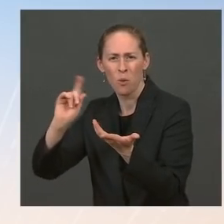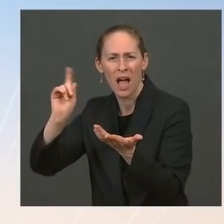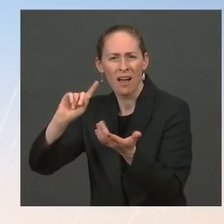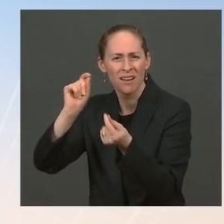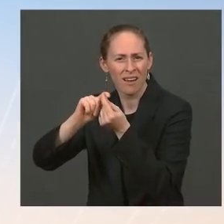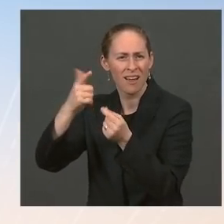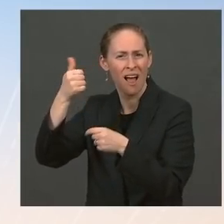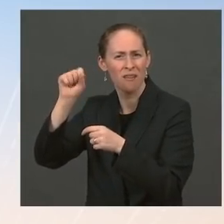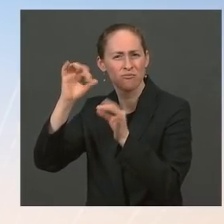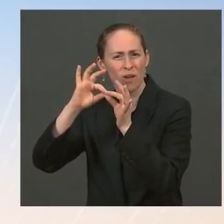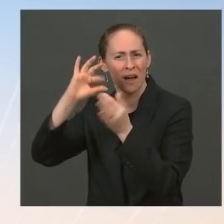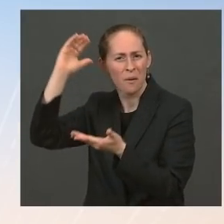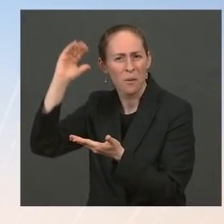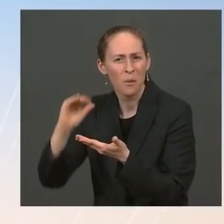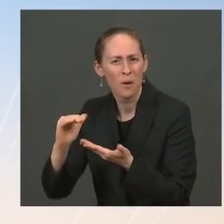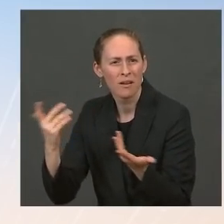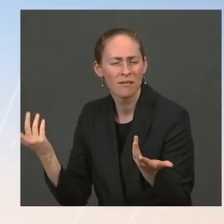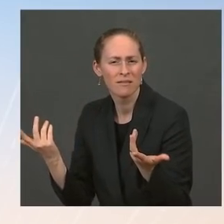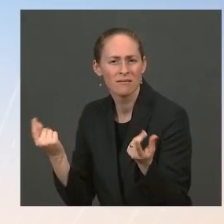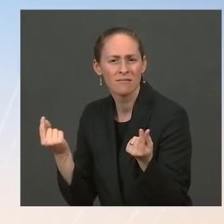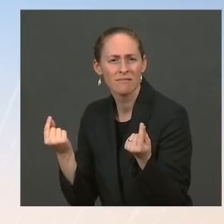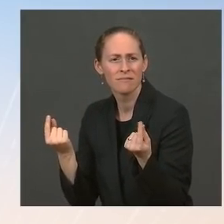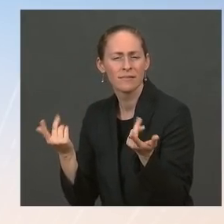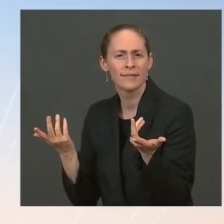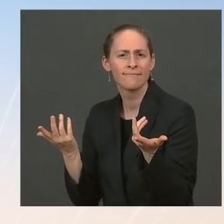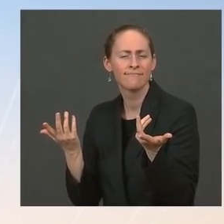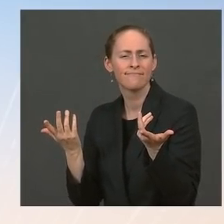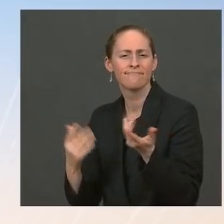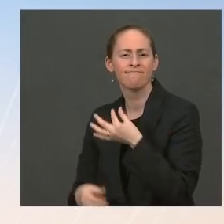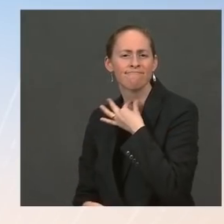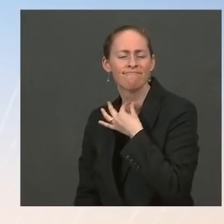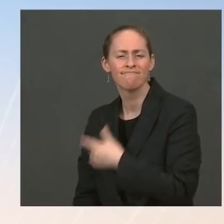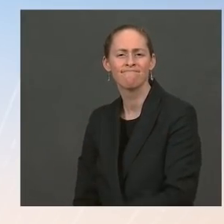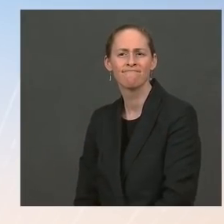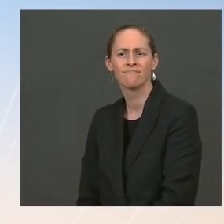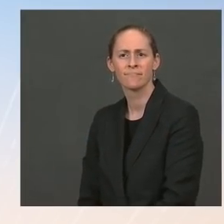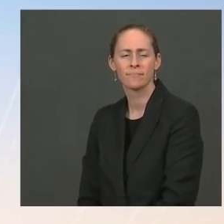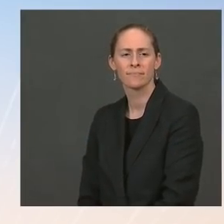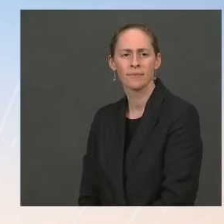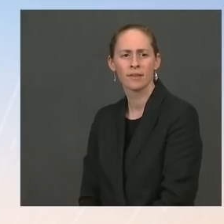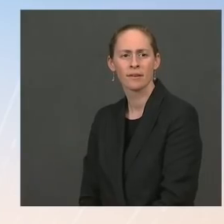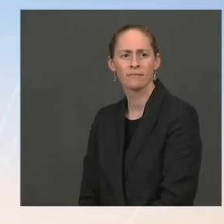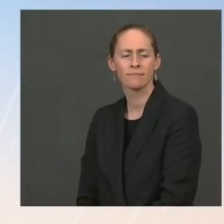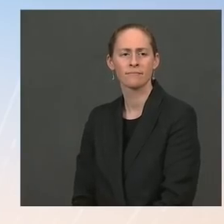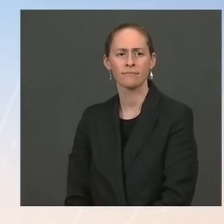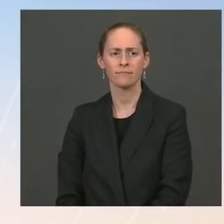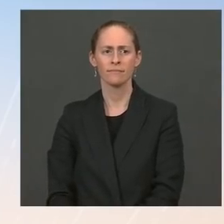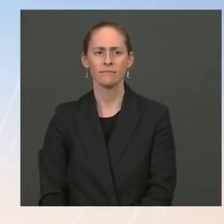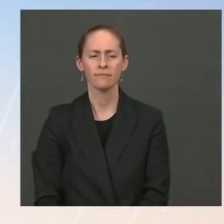or challenging other pipelines might reduce or cause some concern in the market. Ms. Psaki: Well, we look at every pipeline on an individual basis.